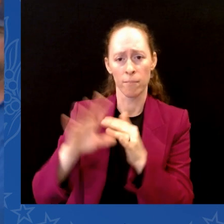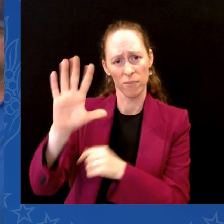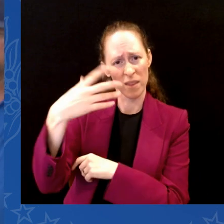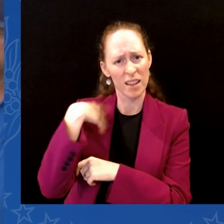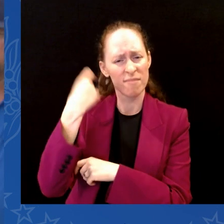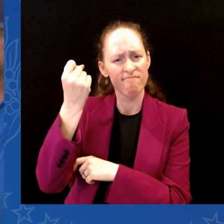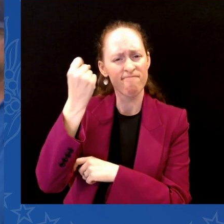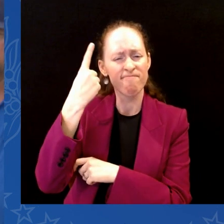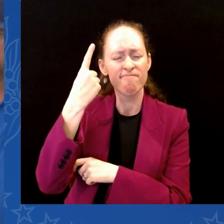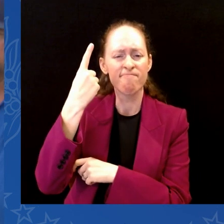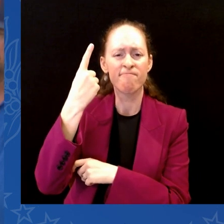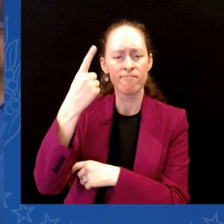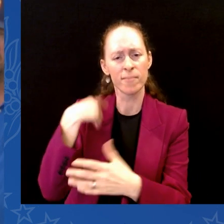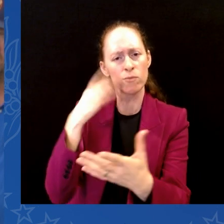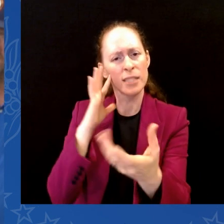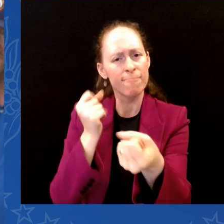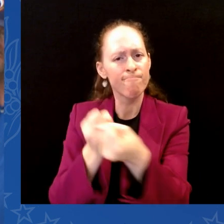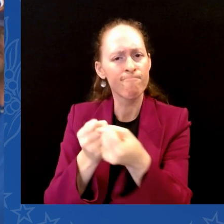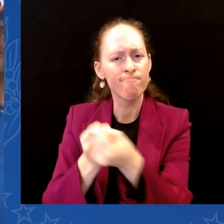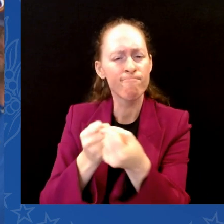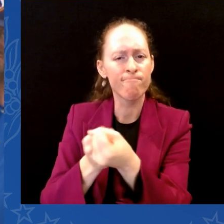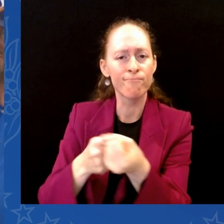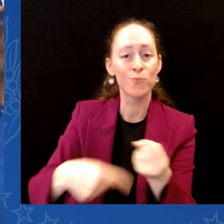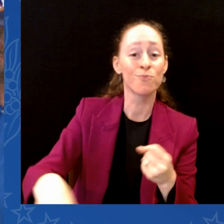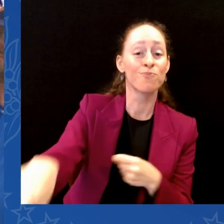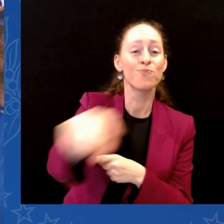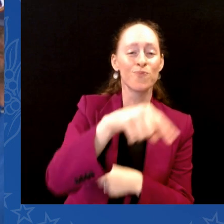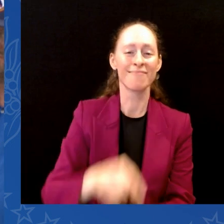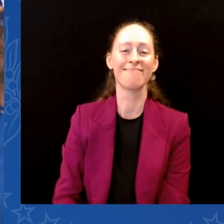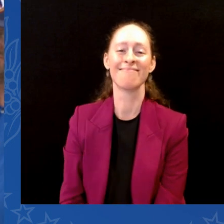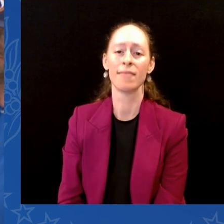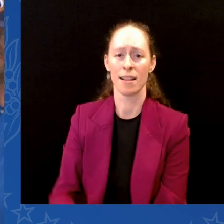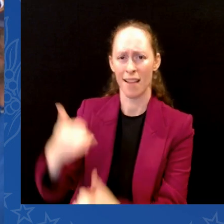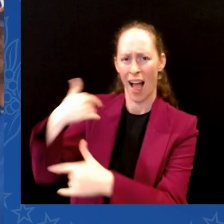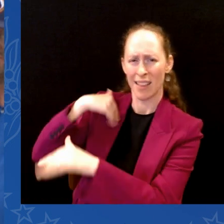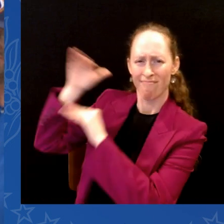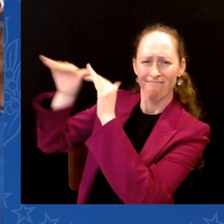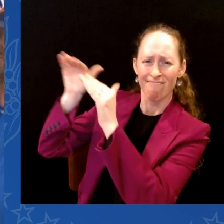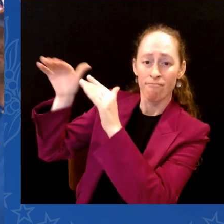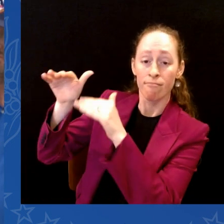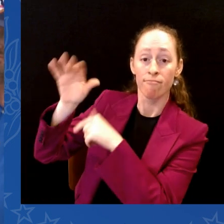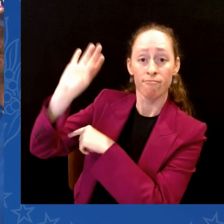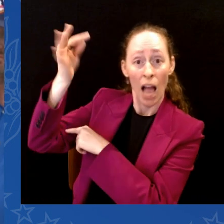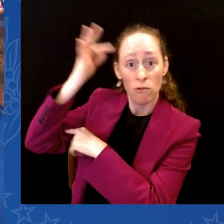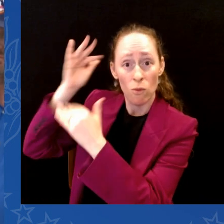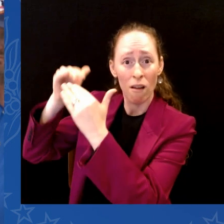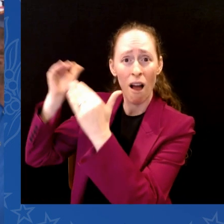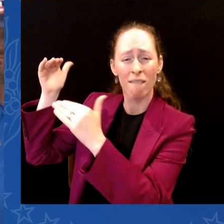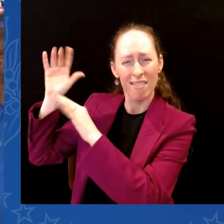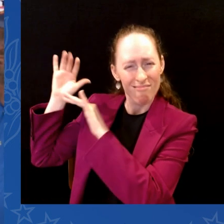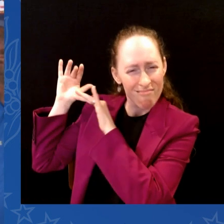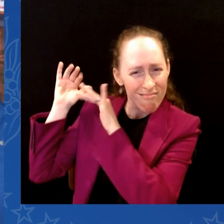bring every element -- I mean every element -- of the federal government together to help with the immediate needs and long-term rebuilding.